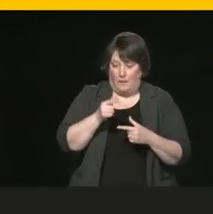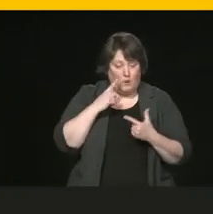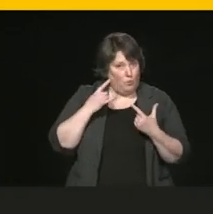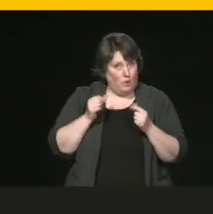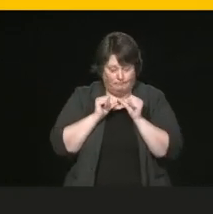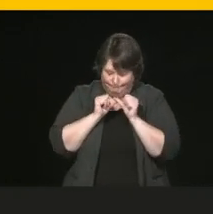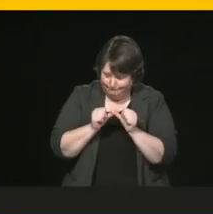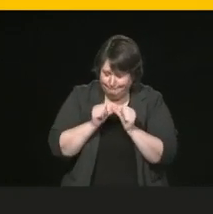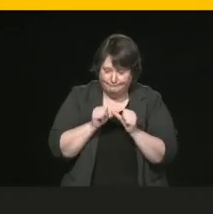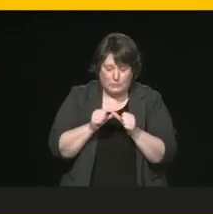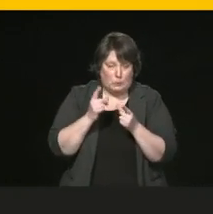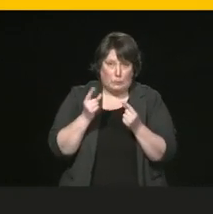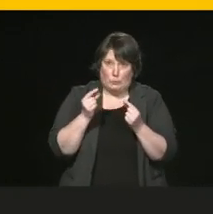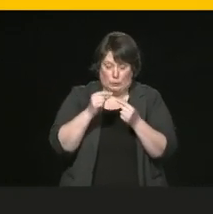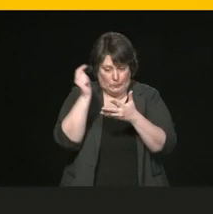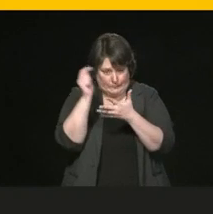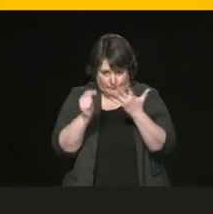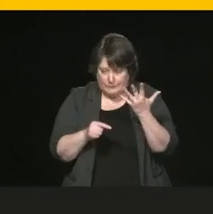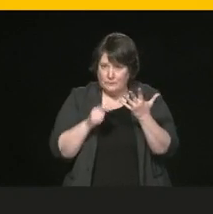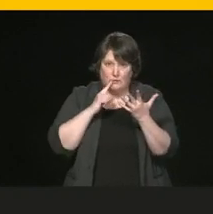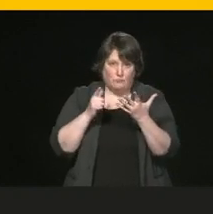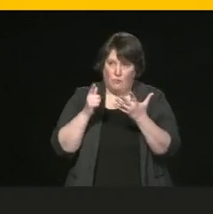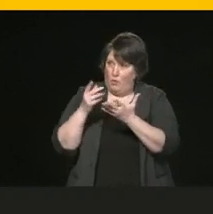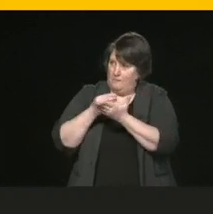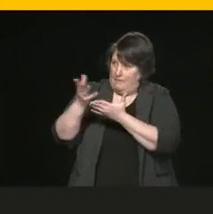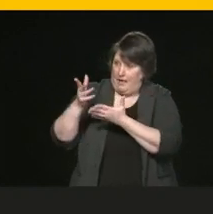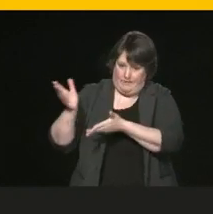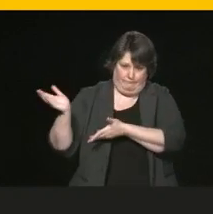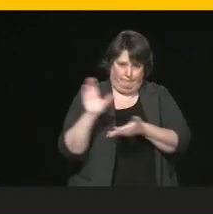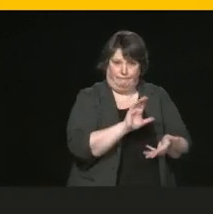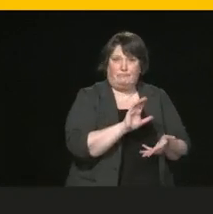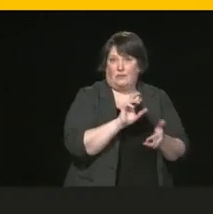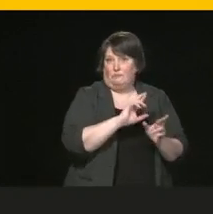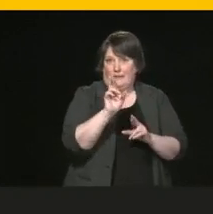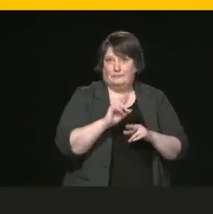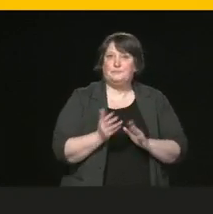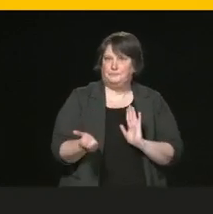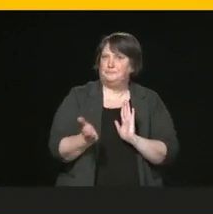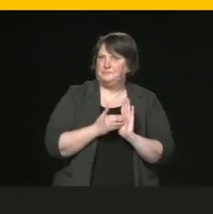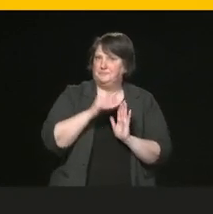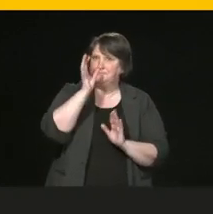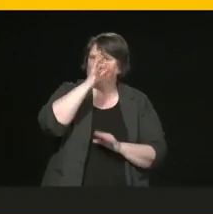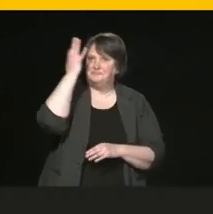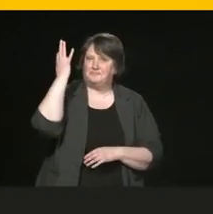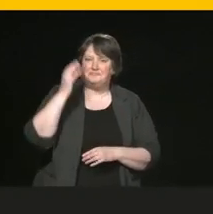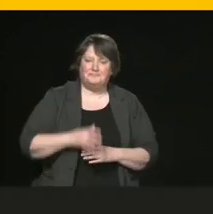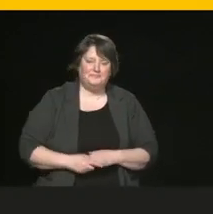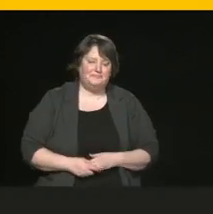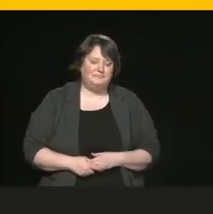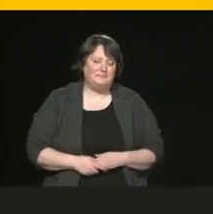NECESSARY SUPPLIES. WE WILL CONTINUE TO DO EVERYTHING WE CAN TO ENSURE THAT CANADIANS GET WHAT THEY NEED.